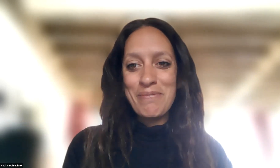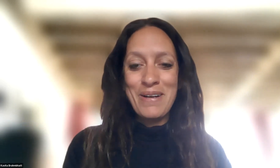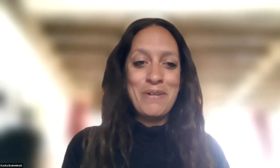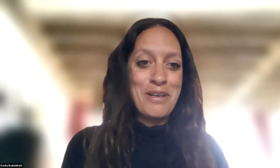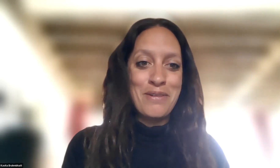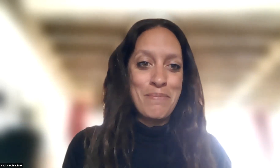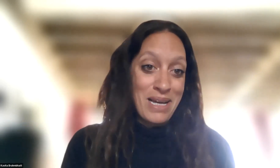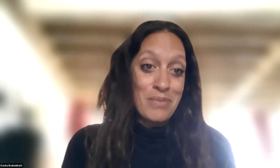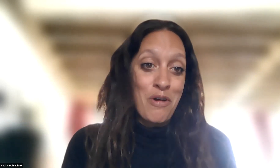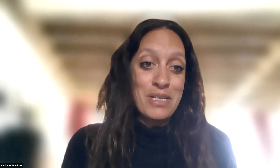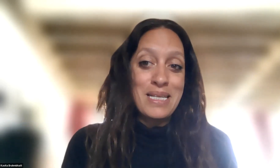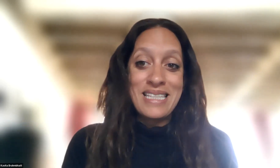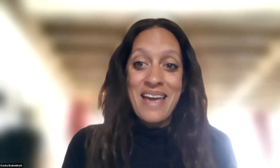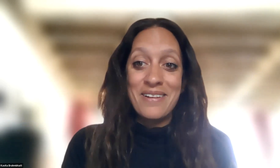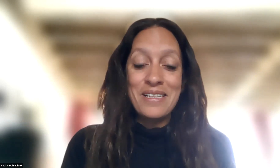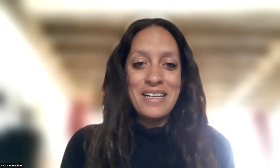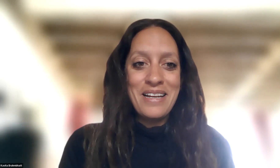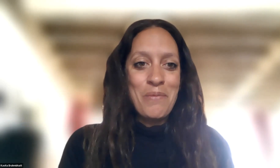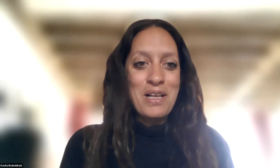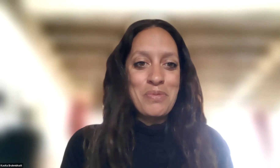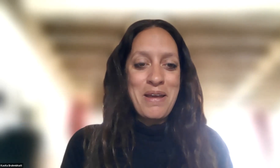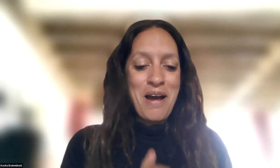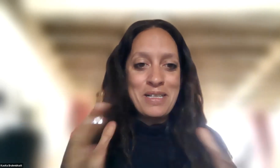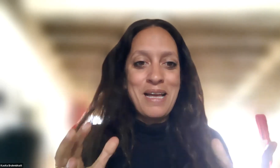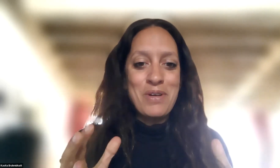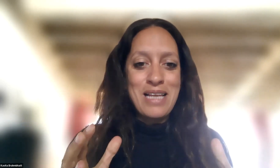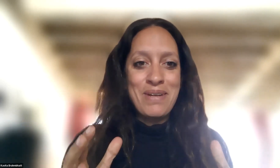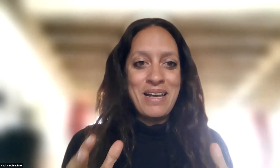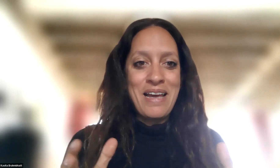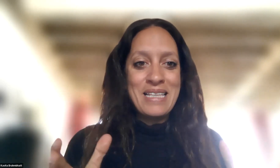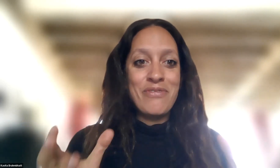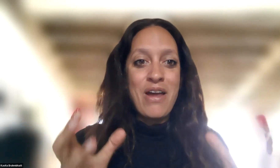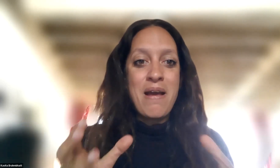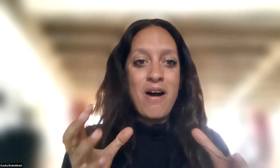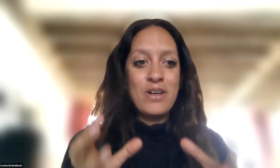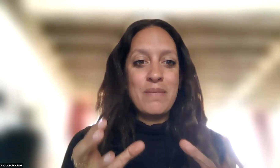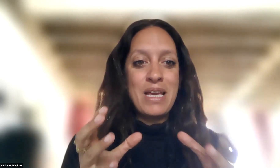things I wanted to highlight. Of course, there are challenges. The challenges are huge. The biggest one, obviously, scale.